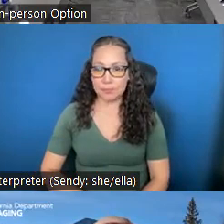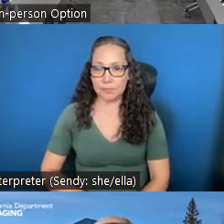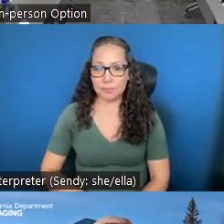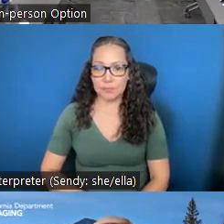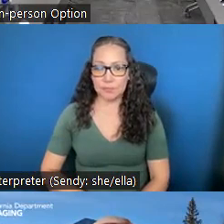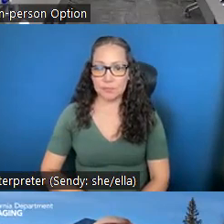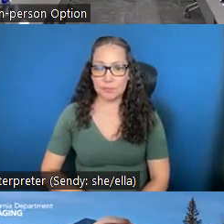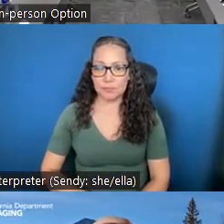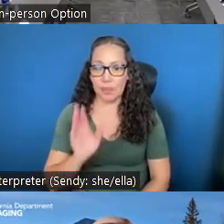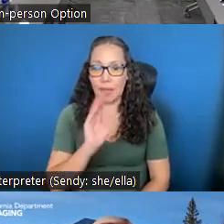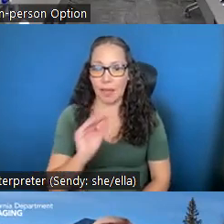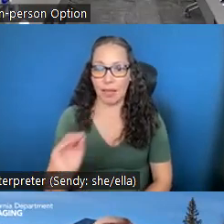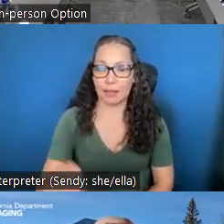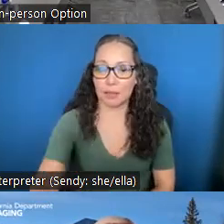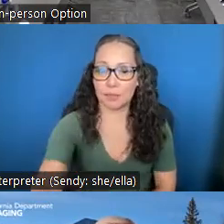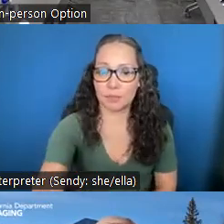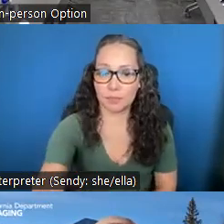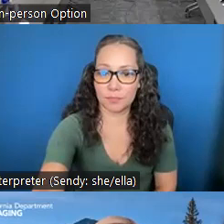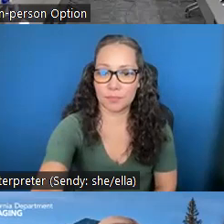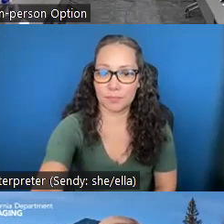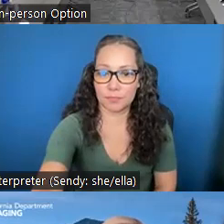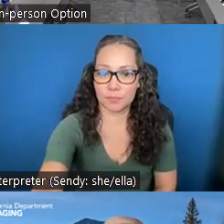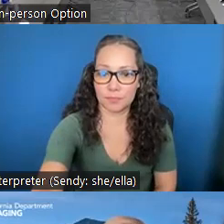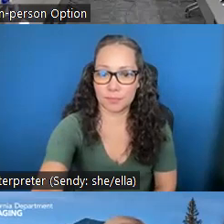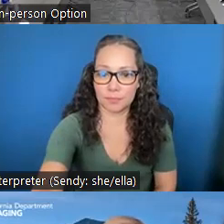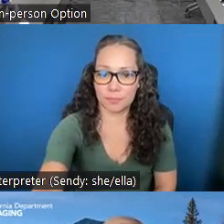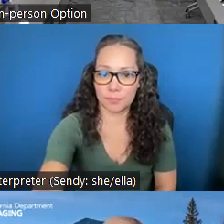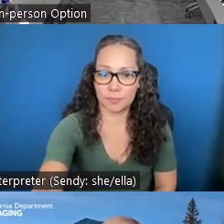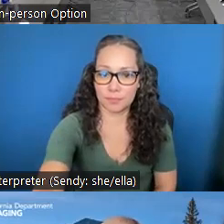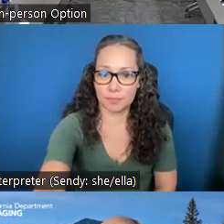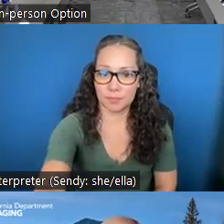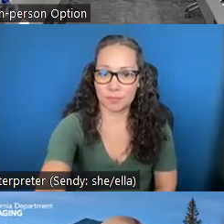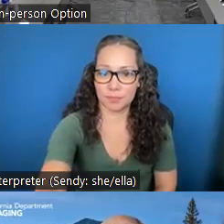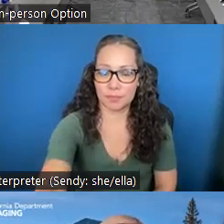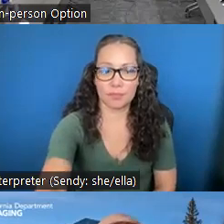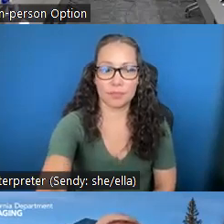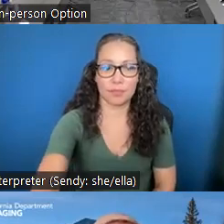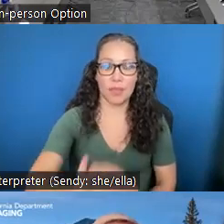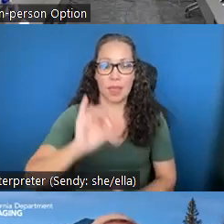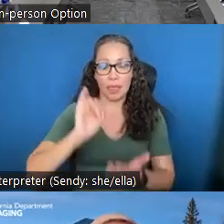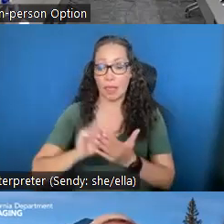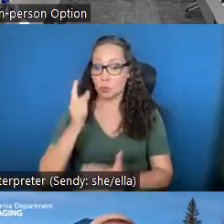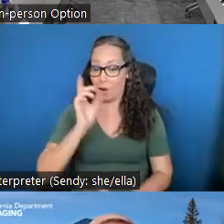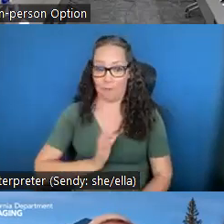and this is one of the fancy ones that shows uh we'll we'll go ahead and scroll through all of the